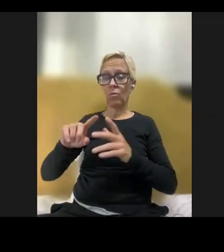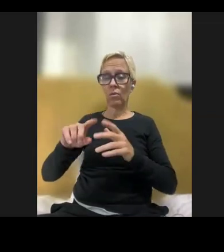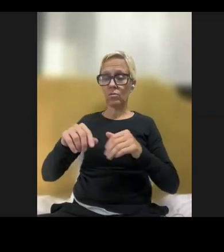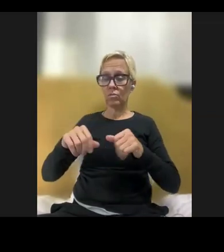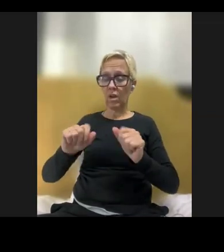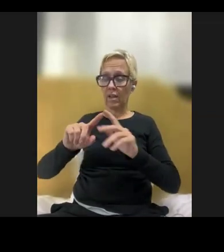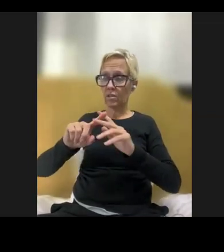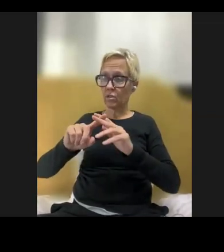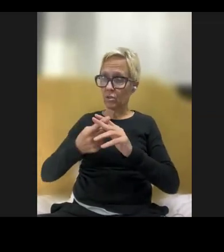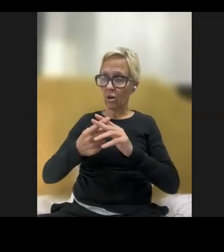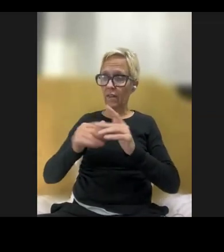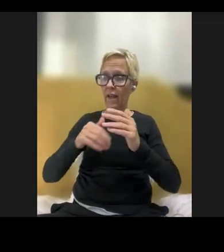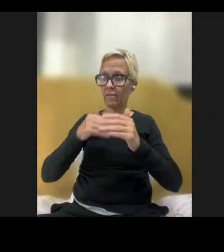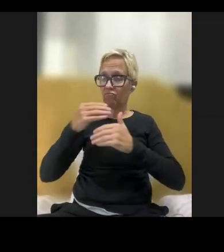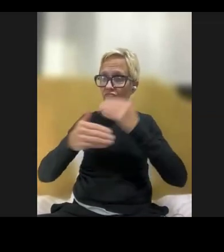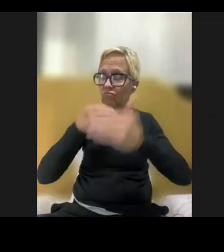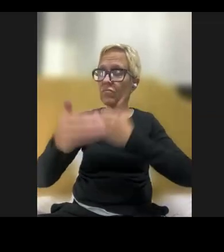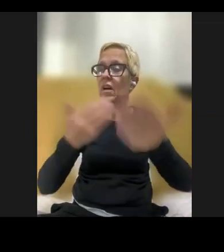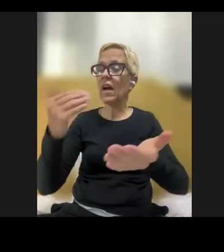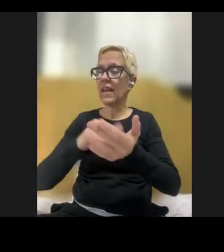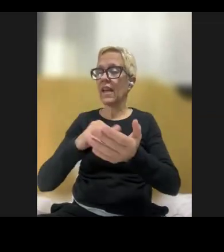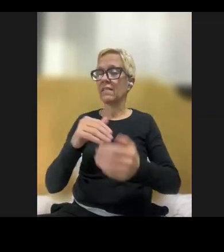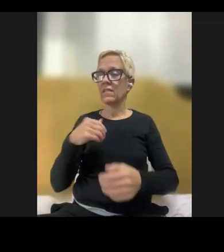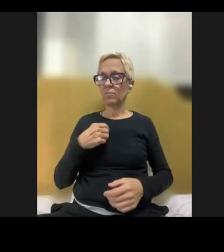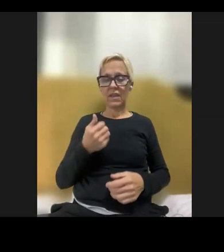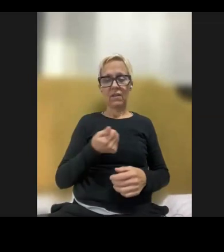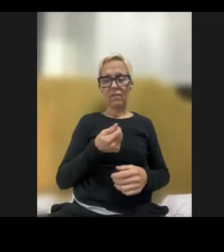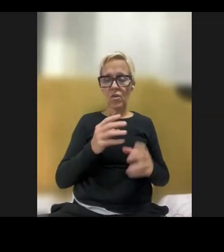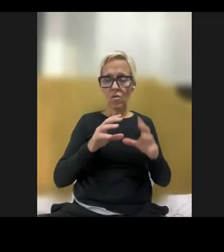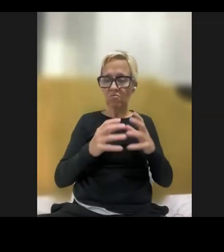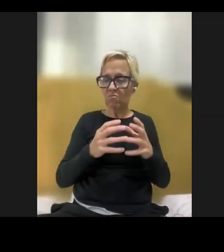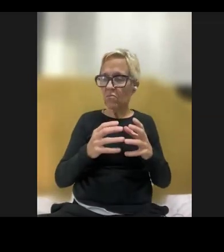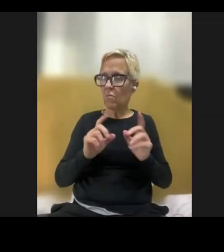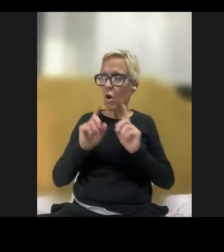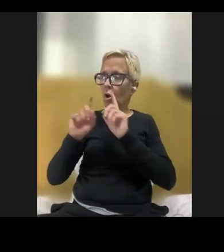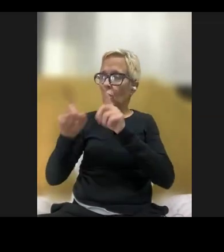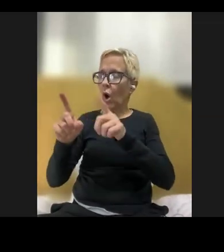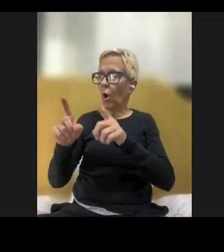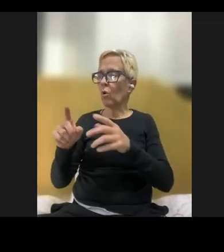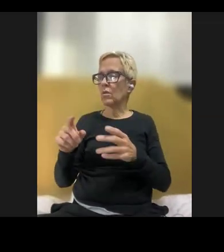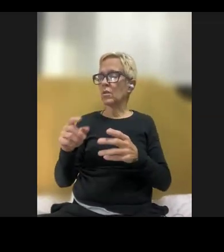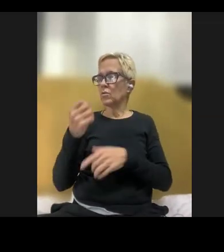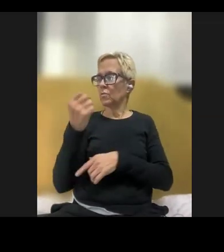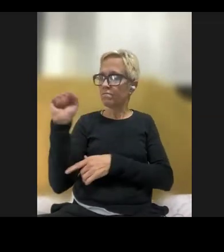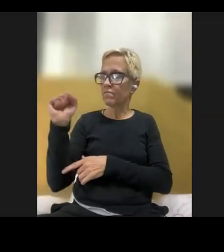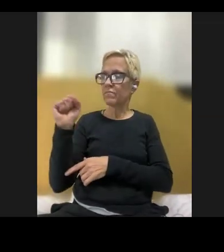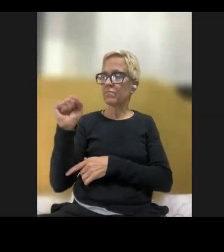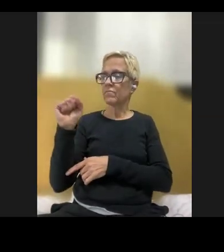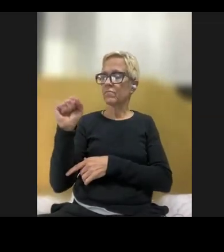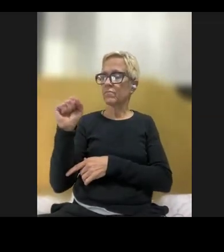So if anybody is interested in getting involved in adapt, we are trying to like get that started back up. We have a small group that has gone to couple national actions again.